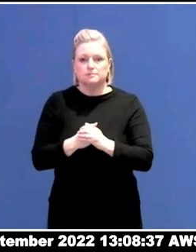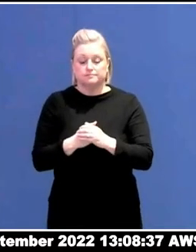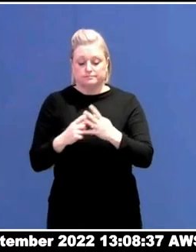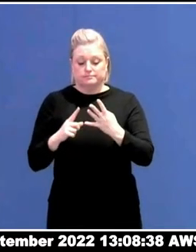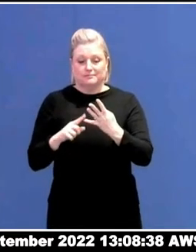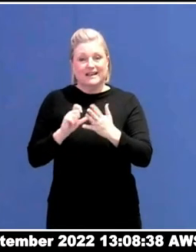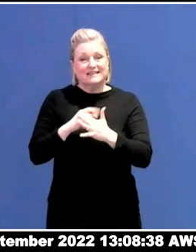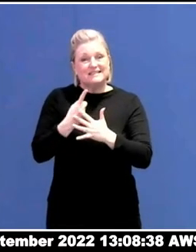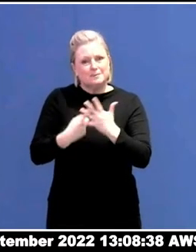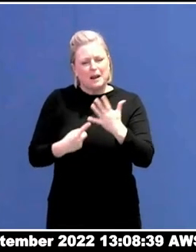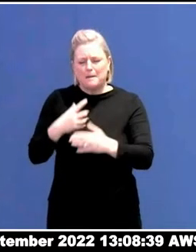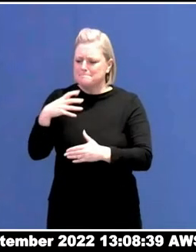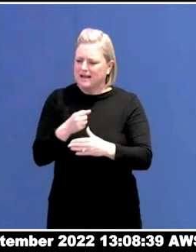accommodations and supporting their needs.